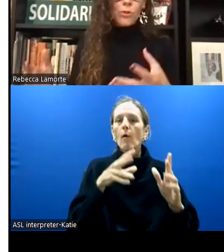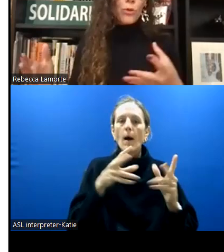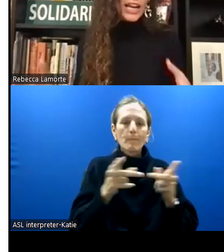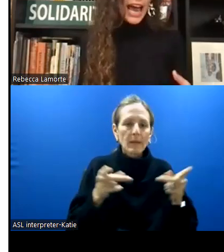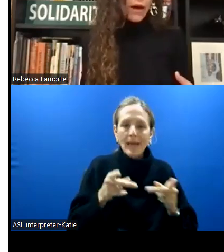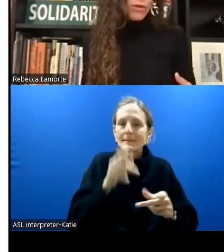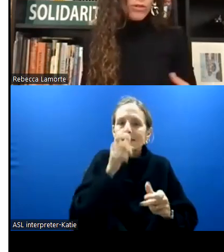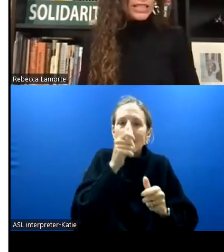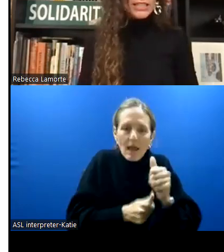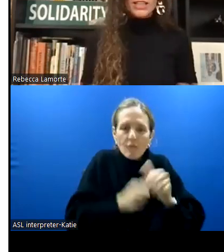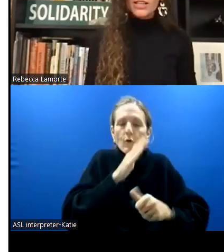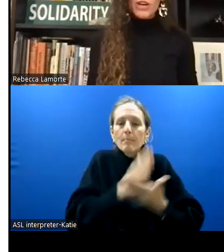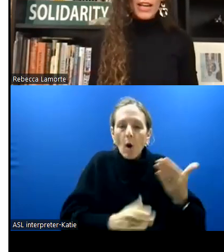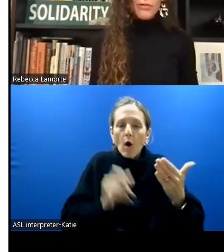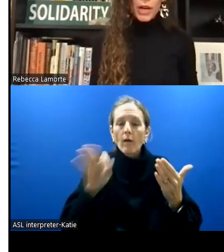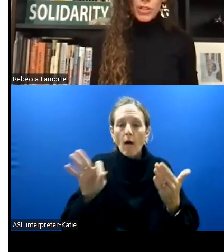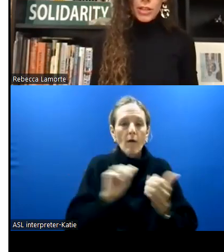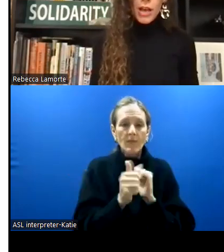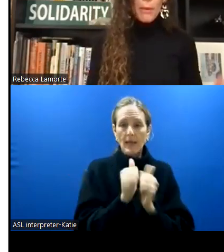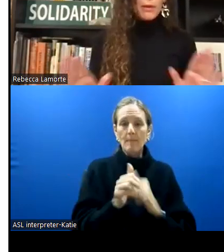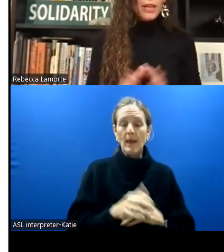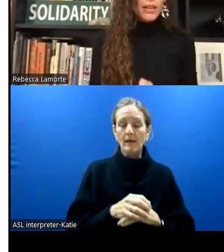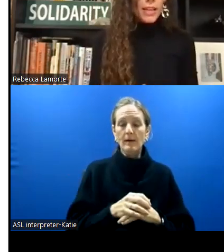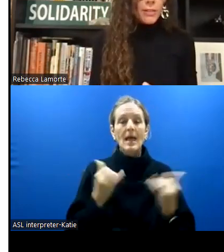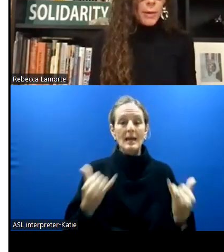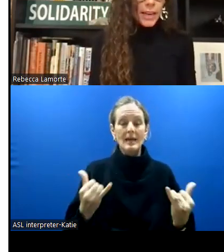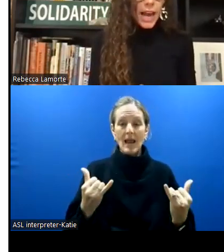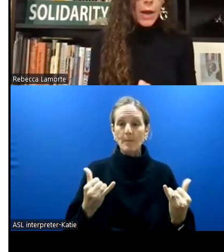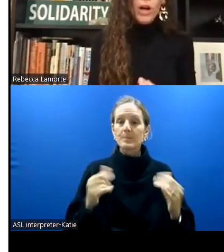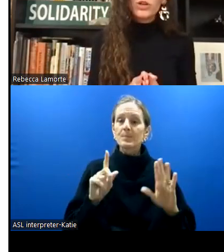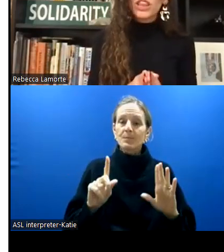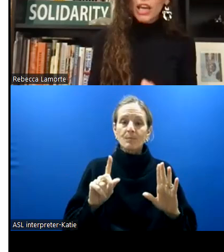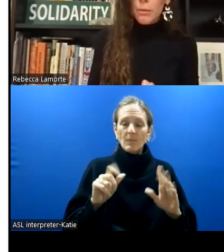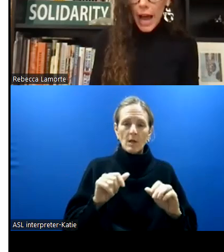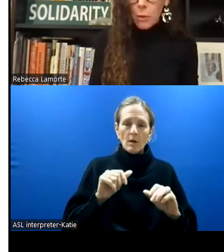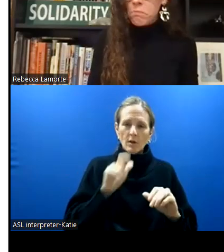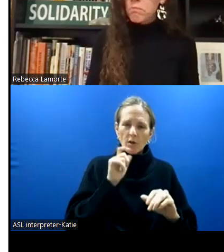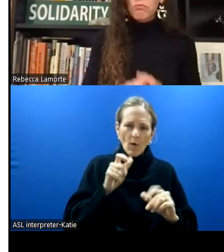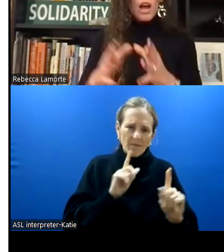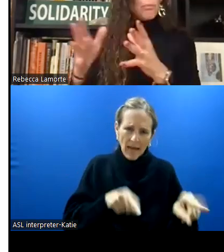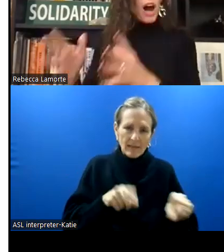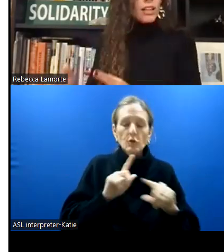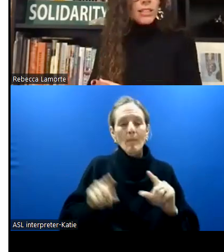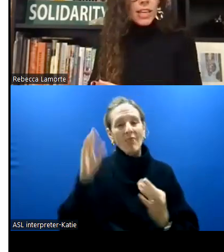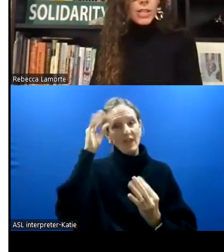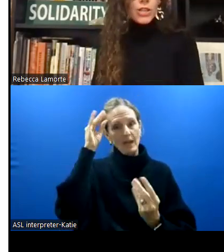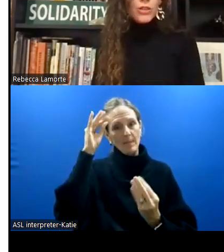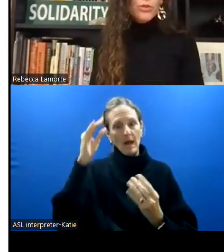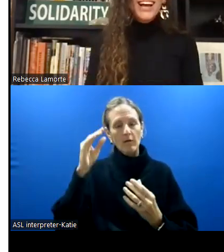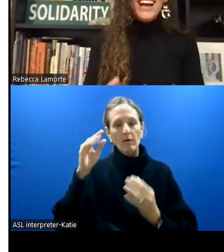So right now, this isn't an interactive question, but I'm going to give you a minute. I want you to think about a policy issue,